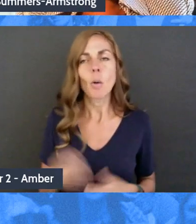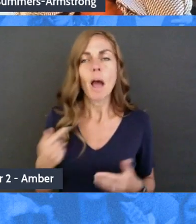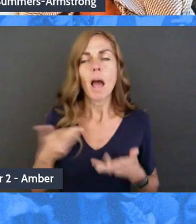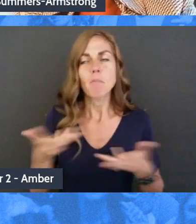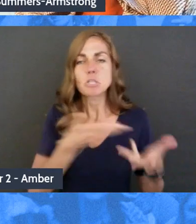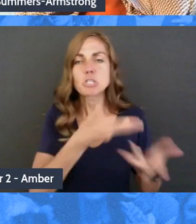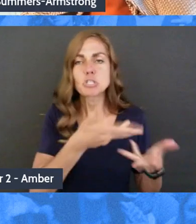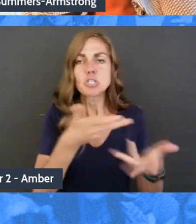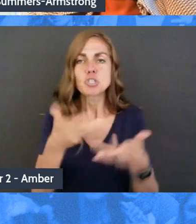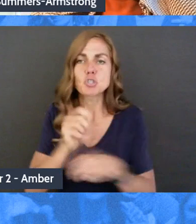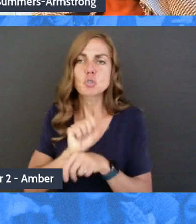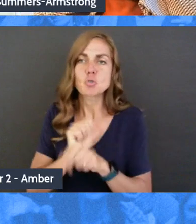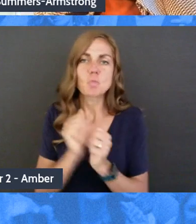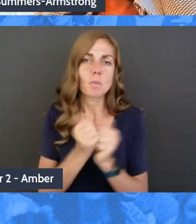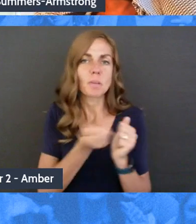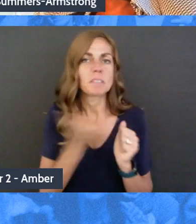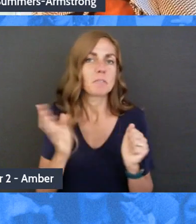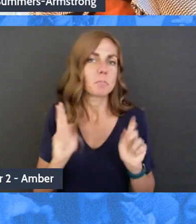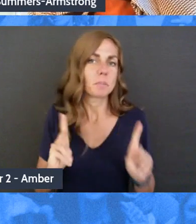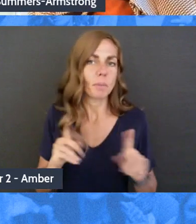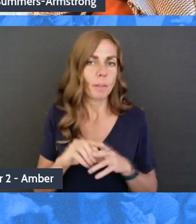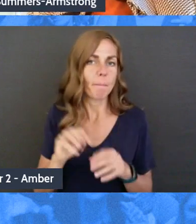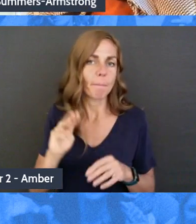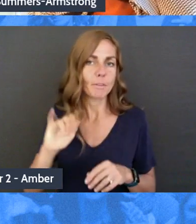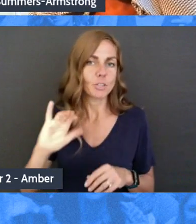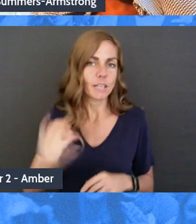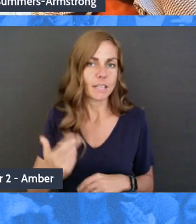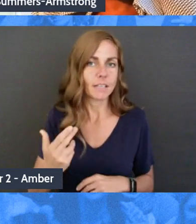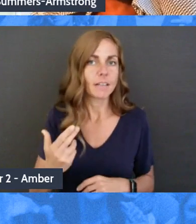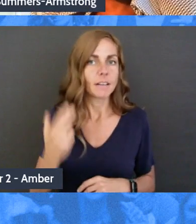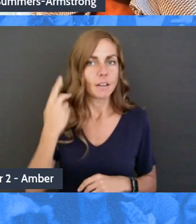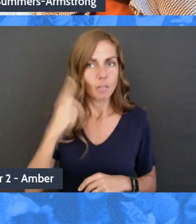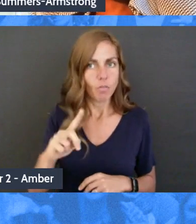in Michigan about actually proactively building in